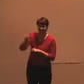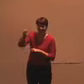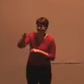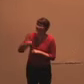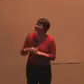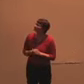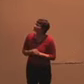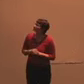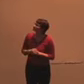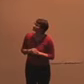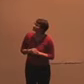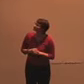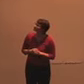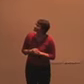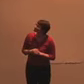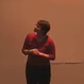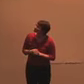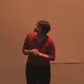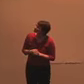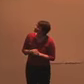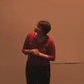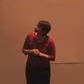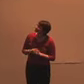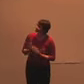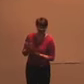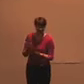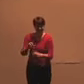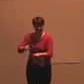And, of course, it has the sleeping space.